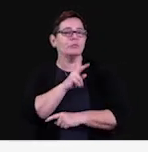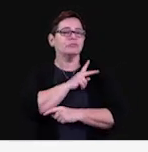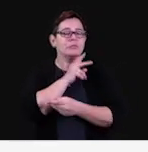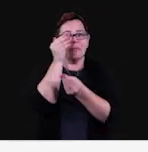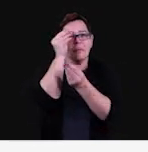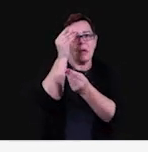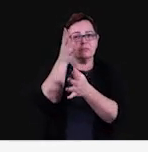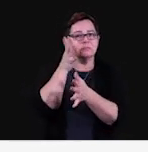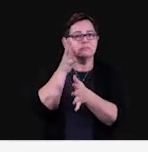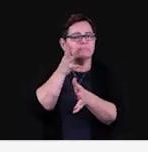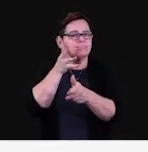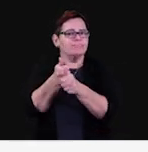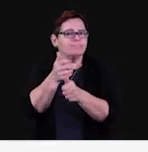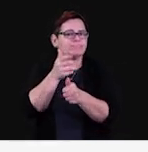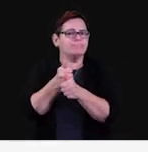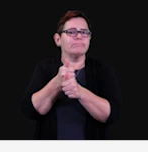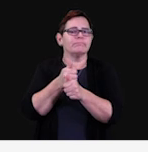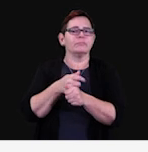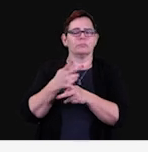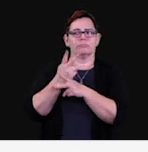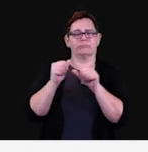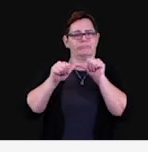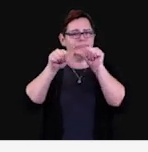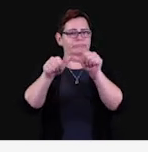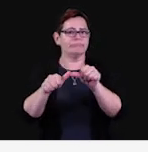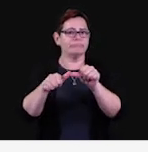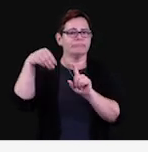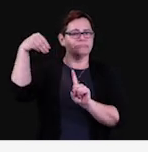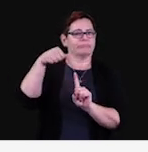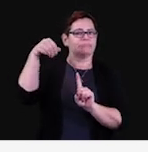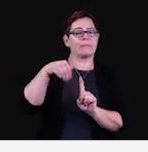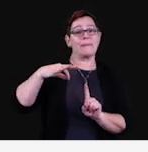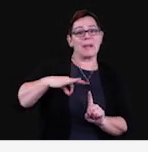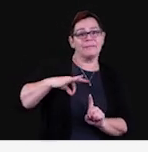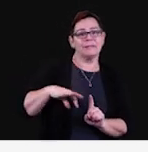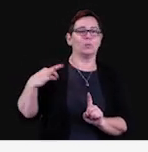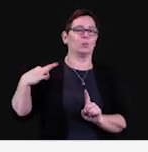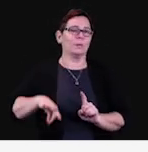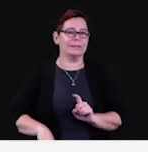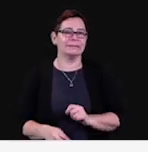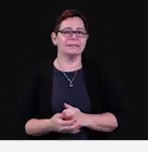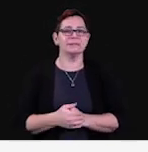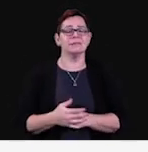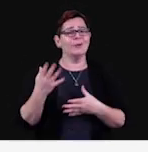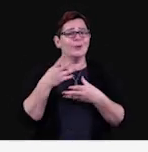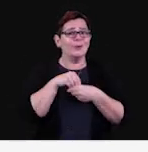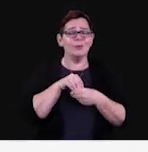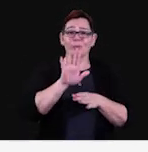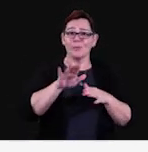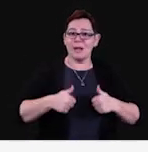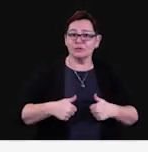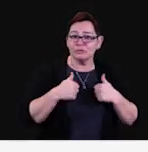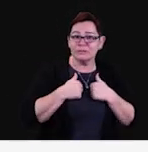This includes your address, your marital status, the number of children in your care and your direct deposit information.